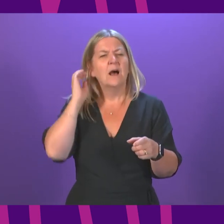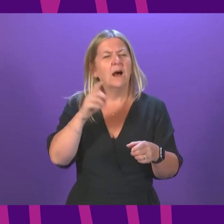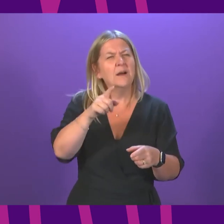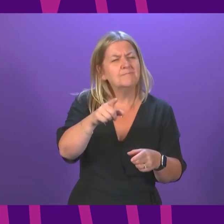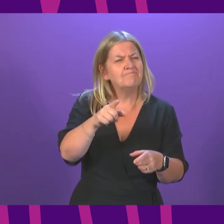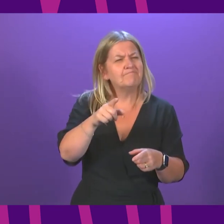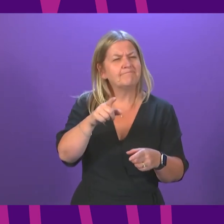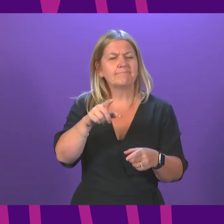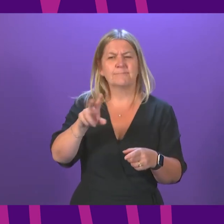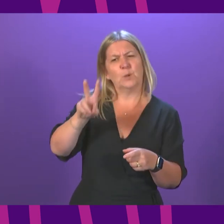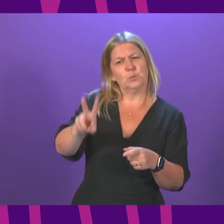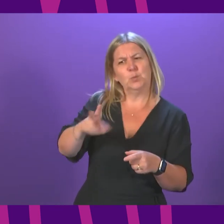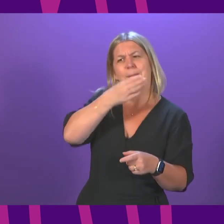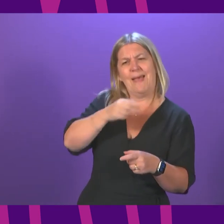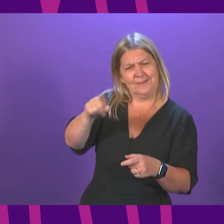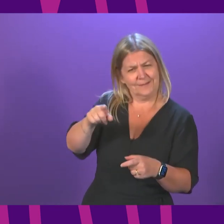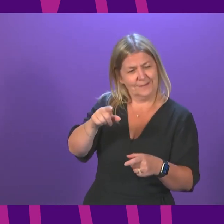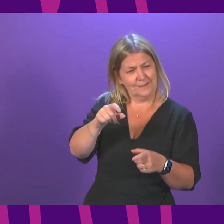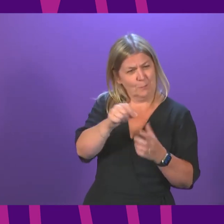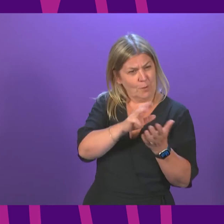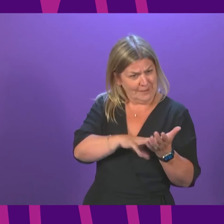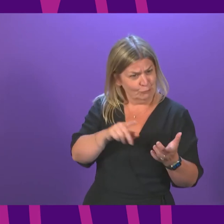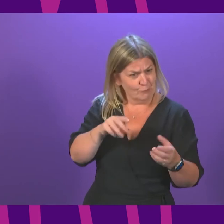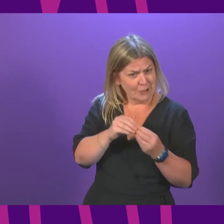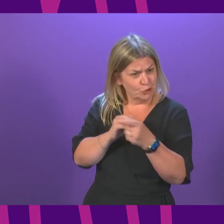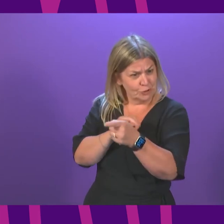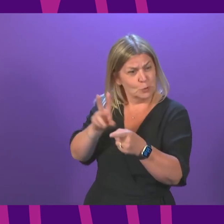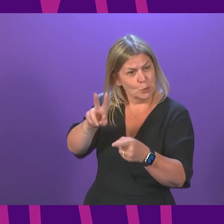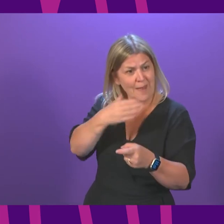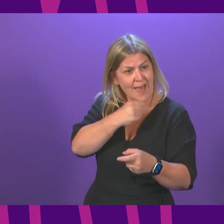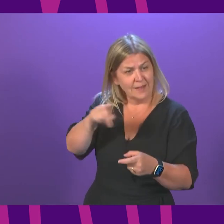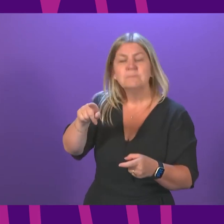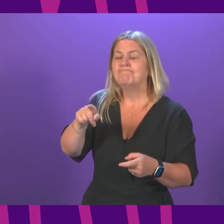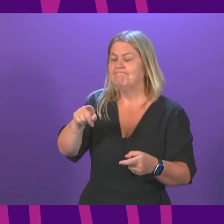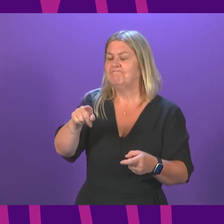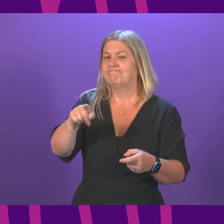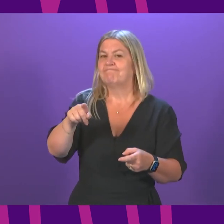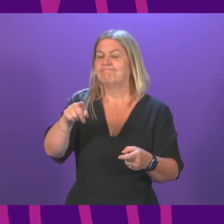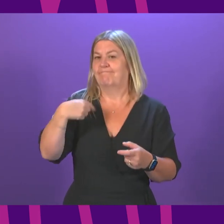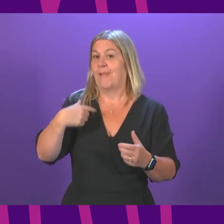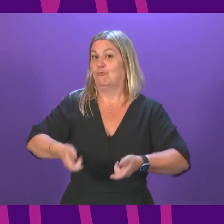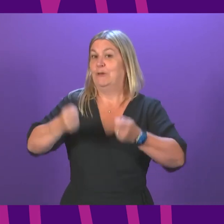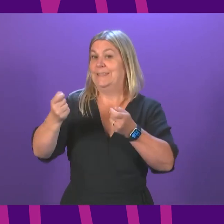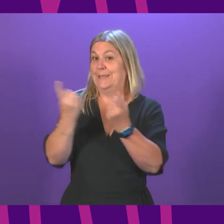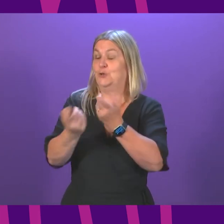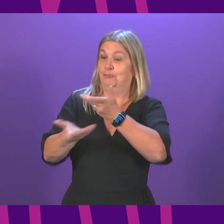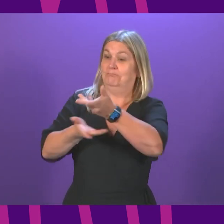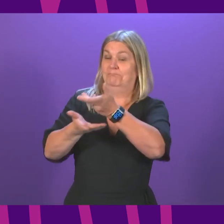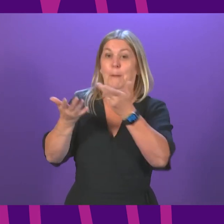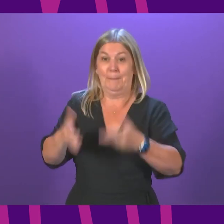that Pauline McNeill referred to, at which I raised those very issues. They are being